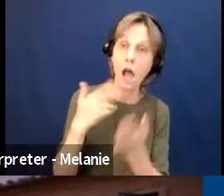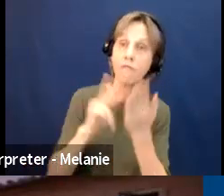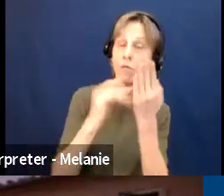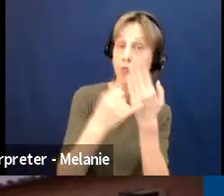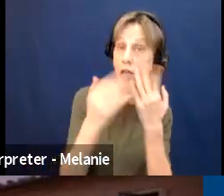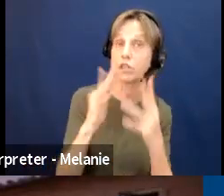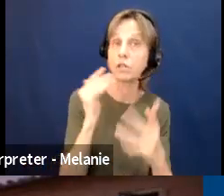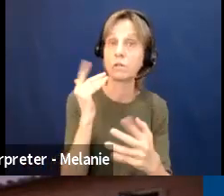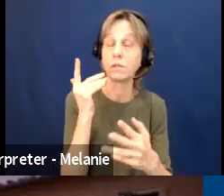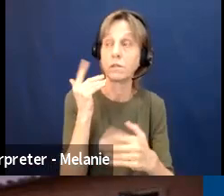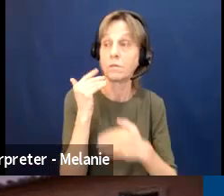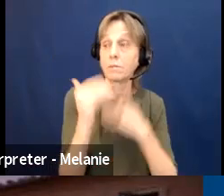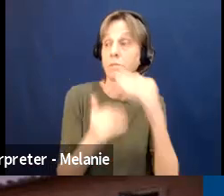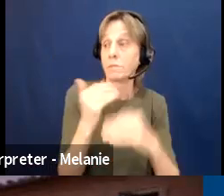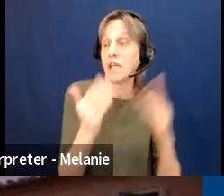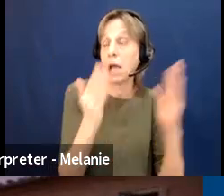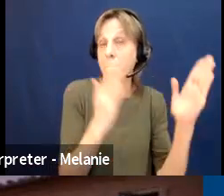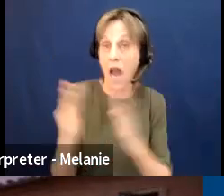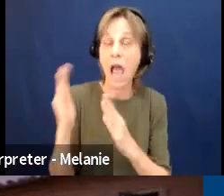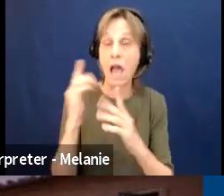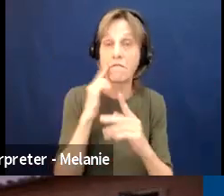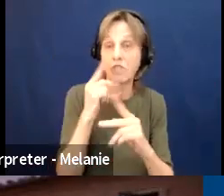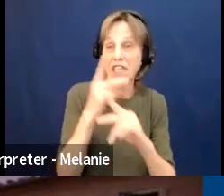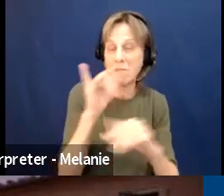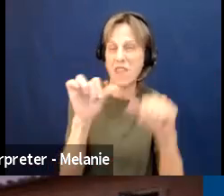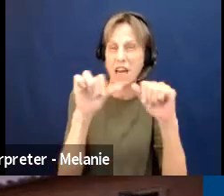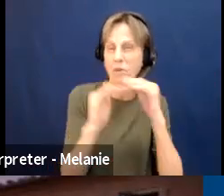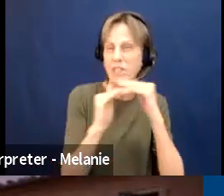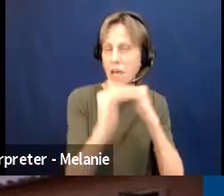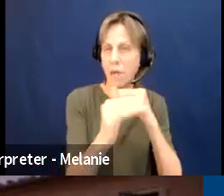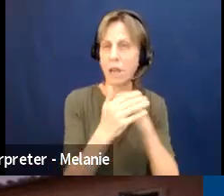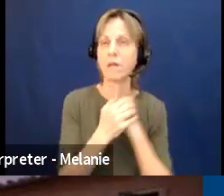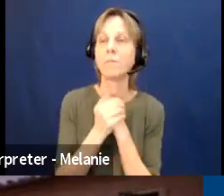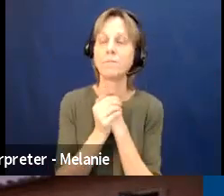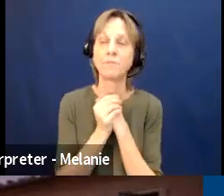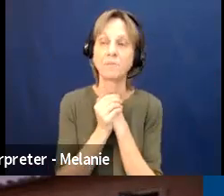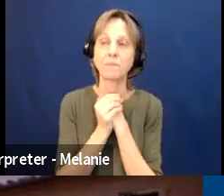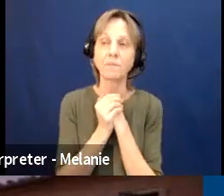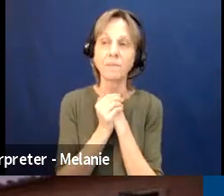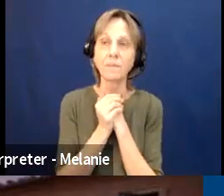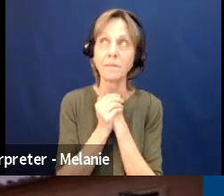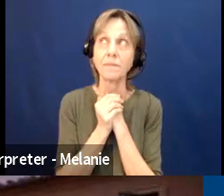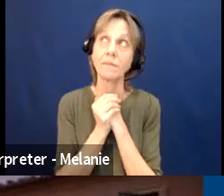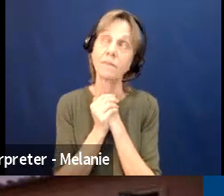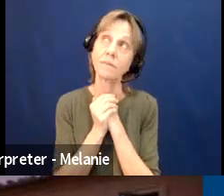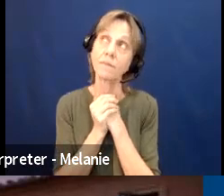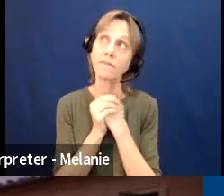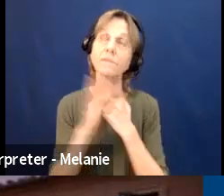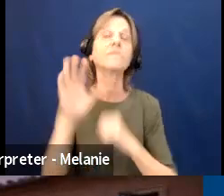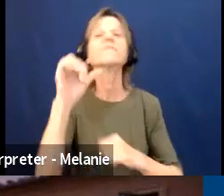being planned for trying to stabilize that area to stabilize it not to re revamp it bring it back to